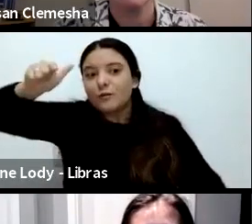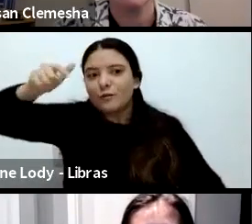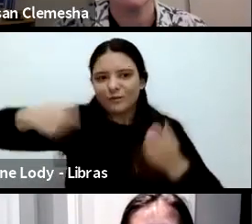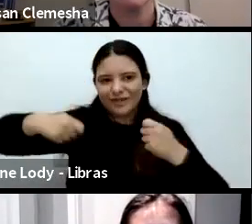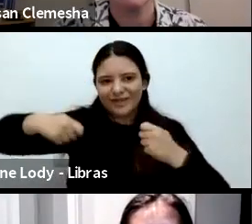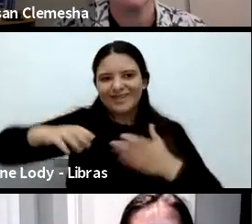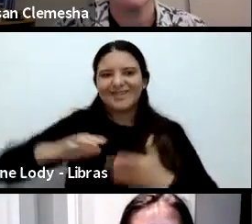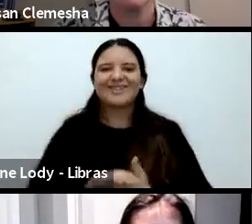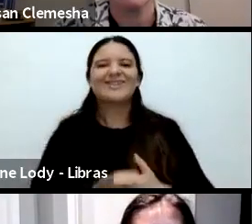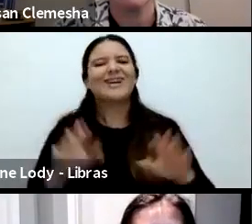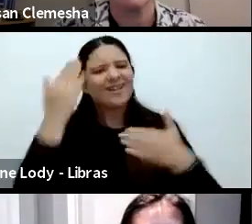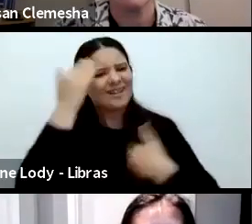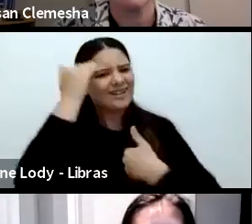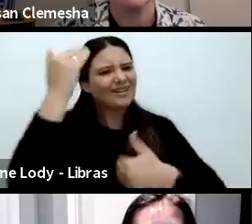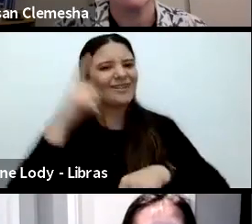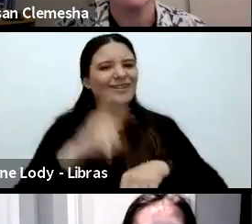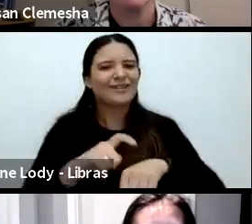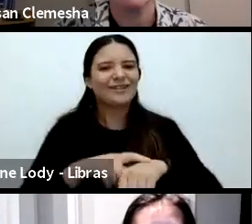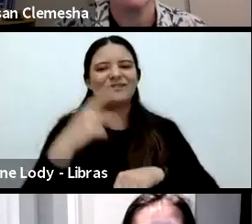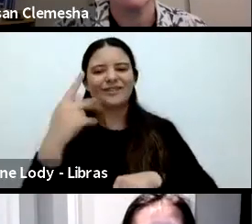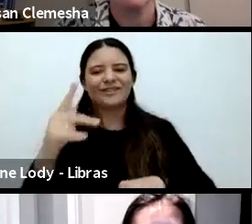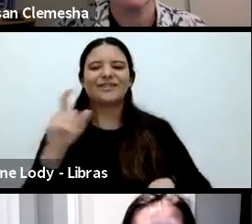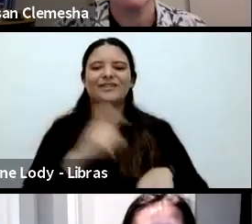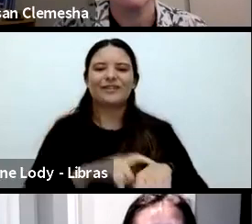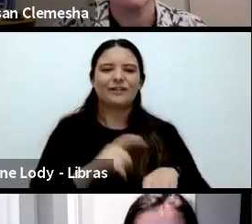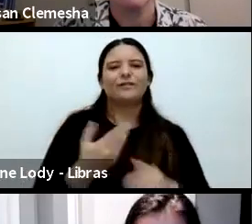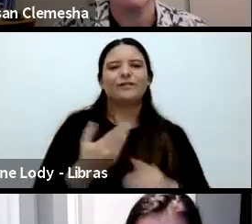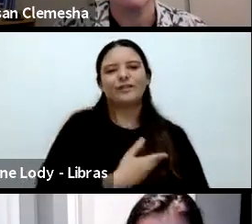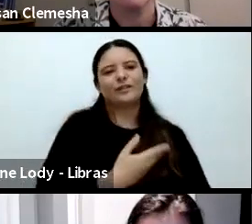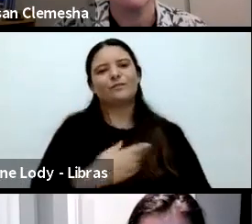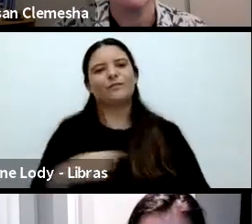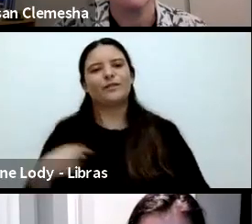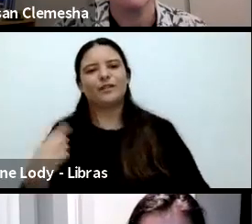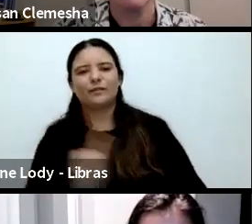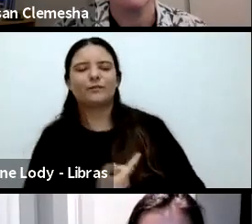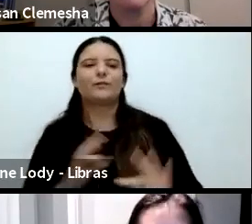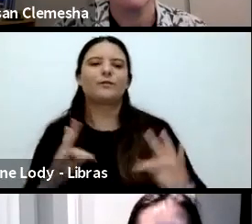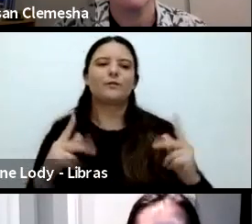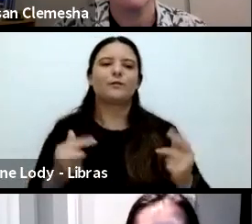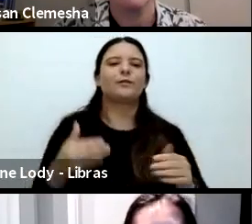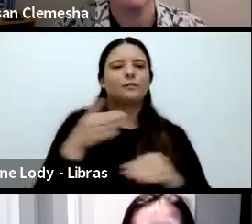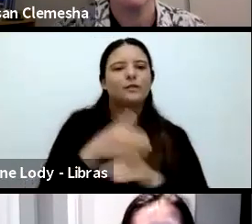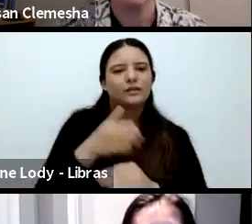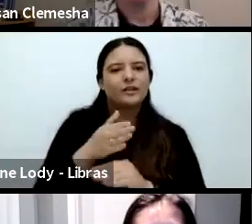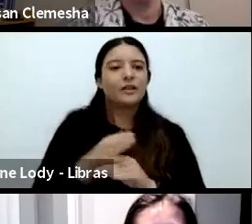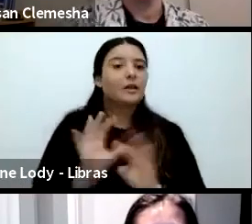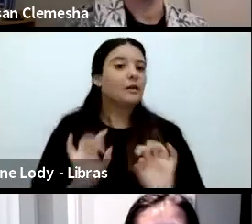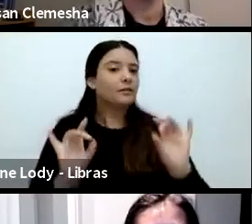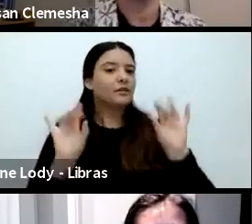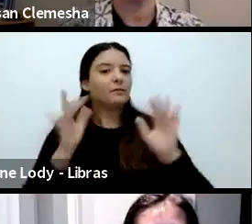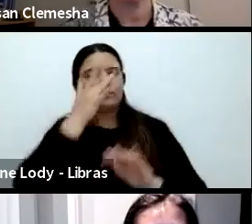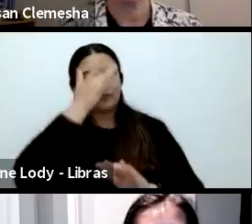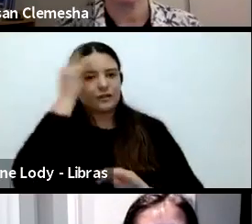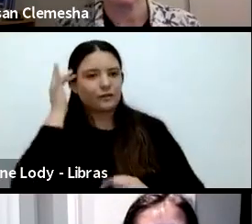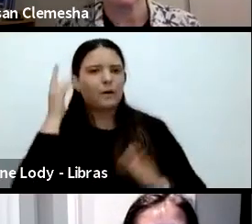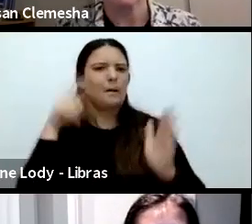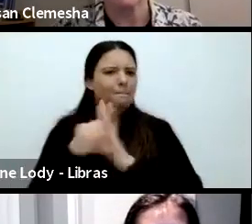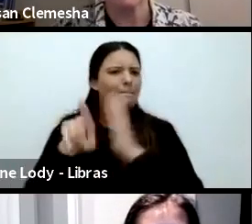I really appreciate your time. e and the time of my colleague e and the time of my colleagues here also posing those questions. And we always ask.